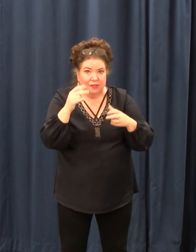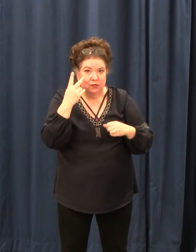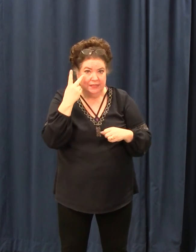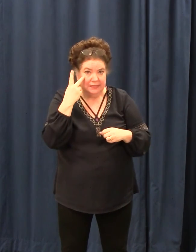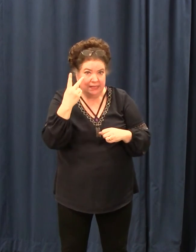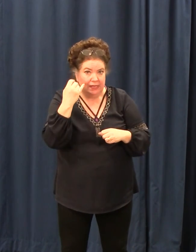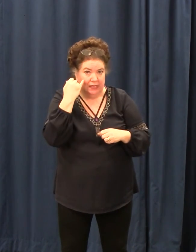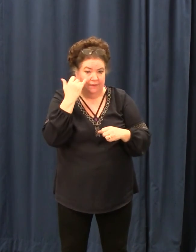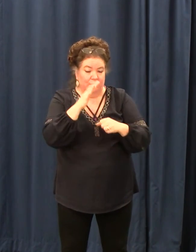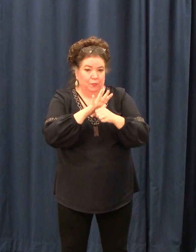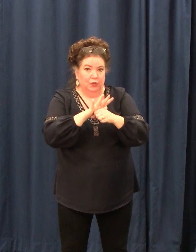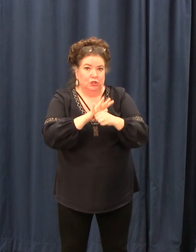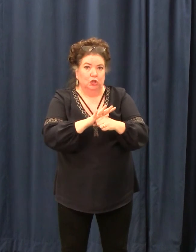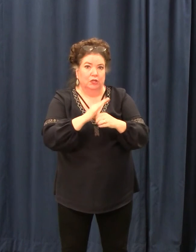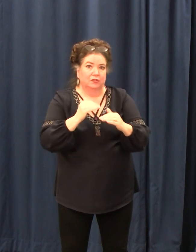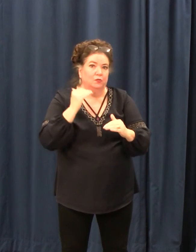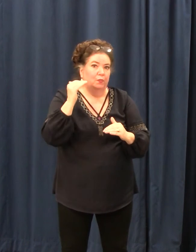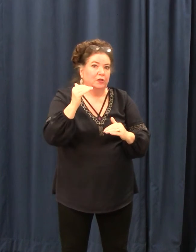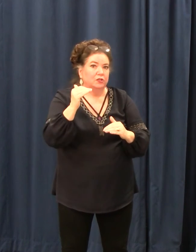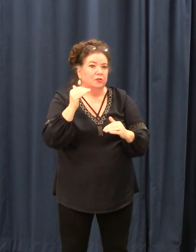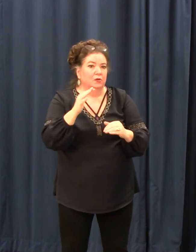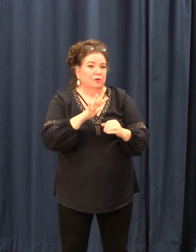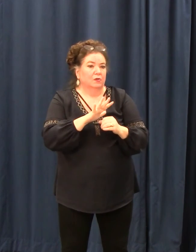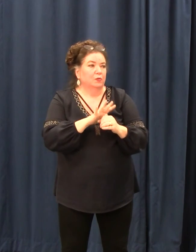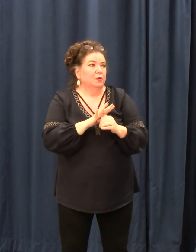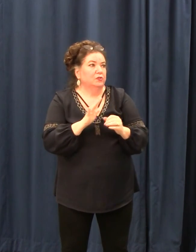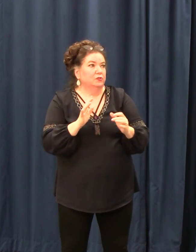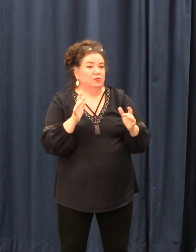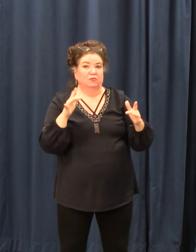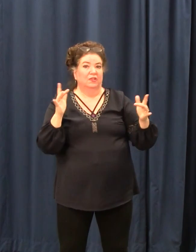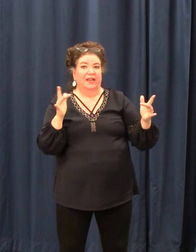You can see if the pressure is too much, or the pressure's too light... you're not helping